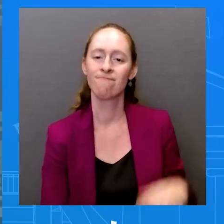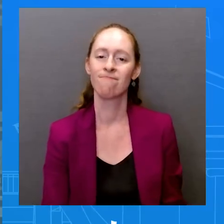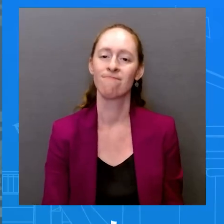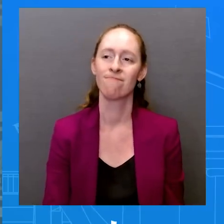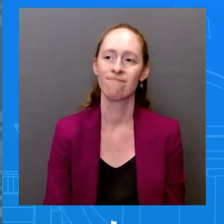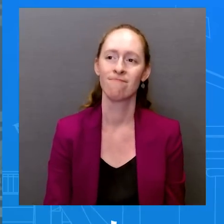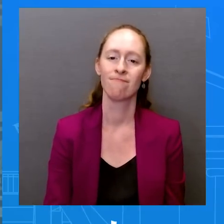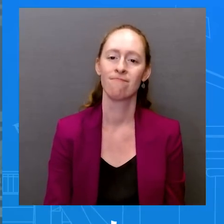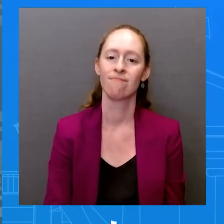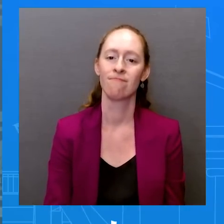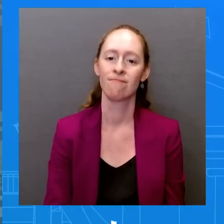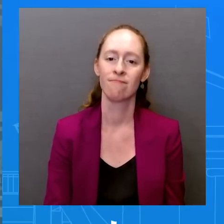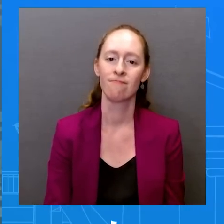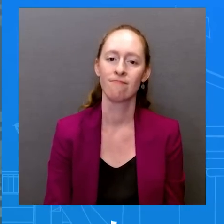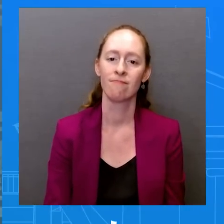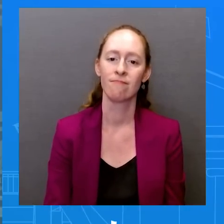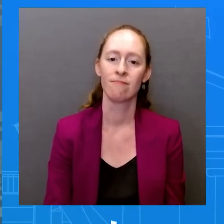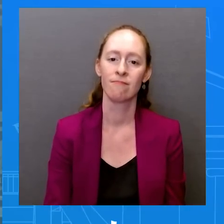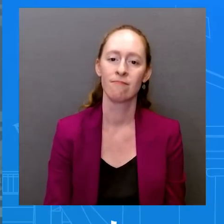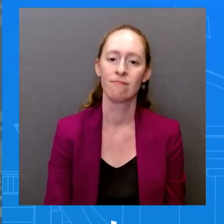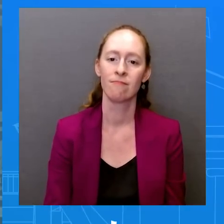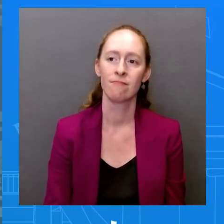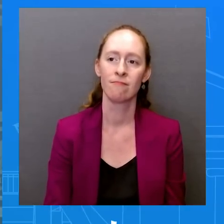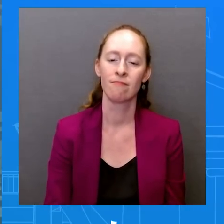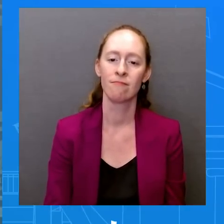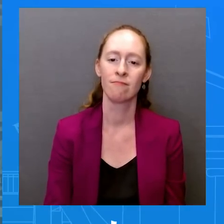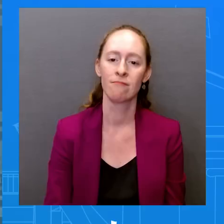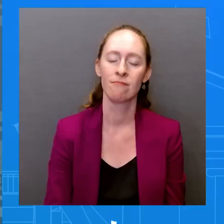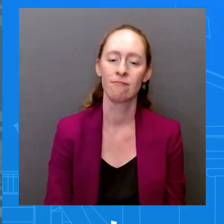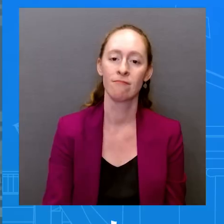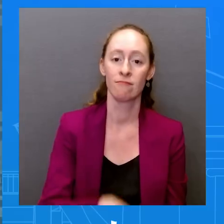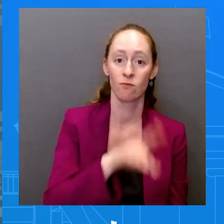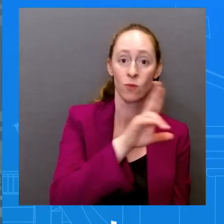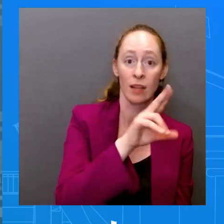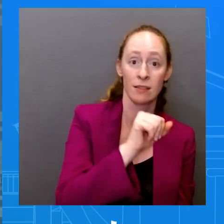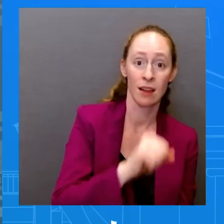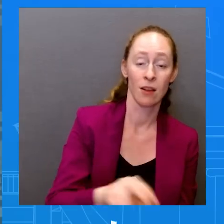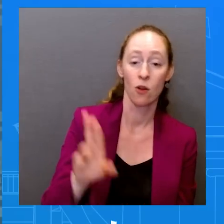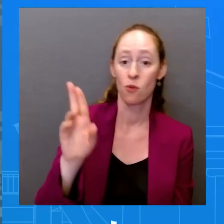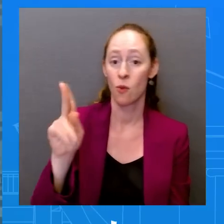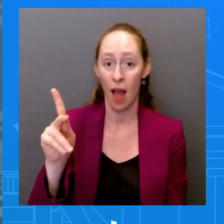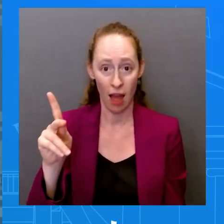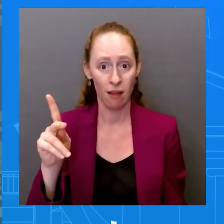and the United States has grown stronger and closer than ever." The President, as you all know,